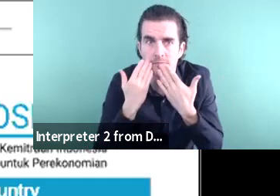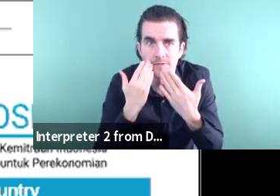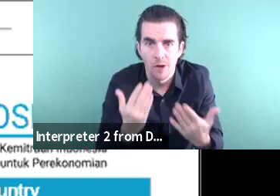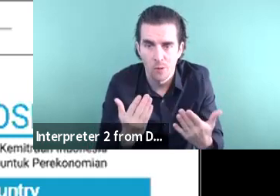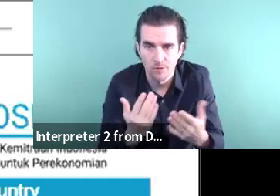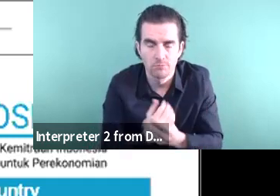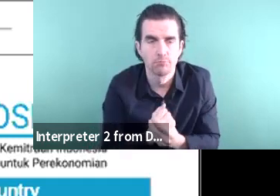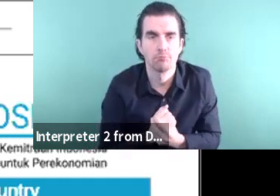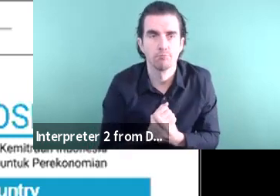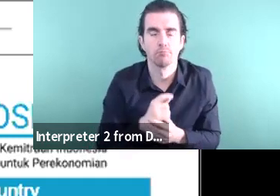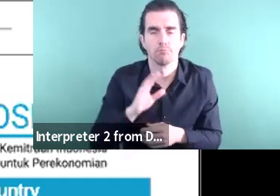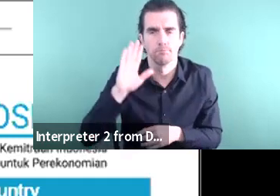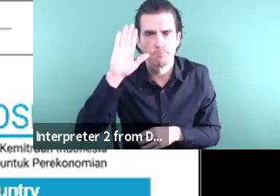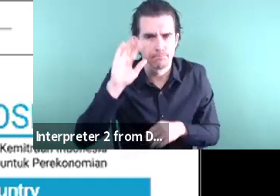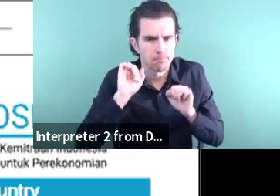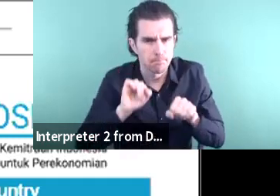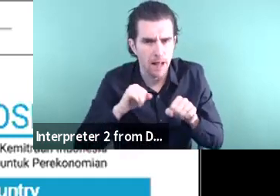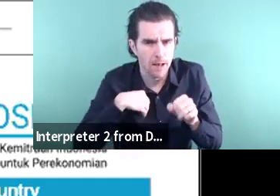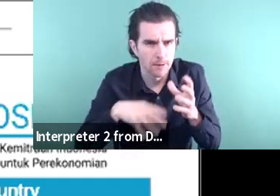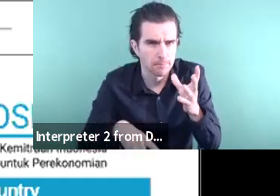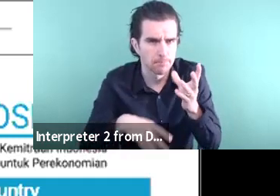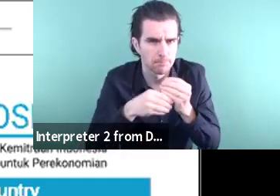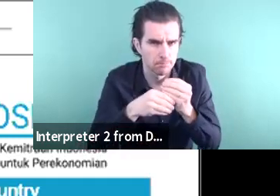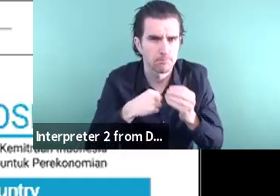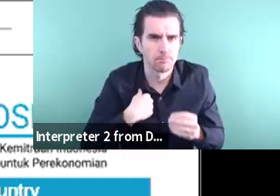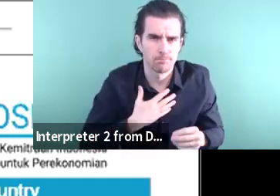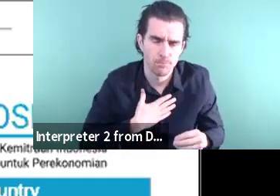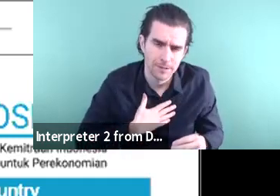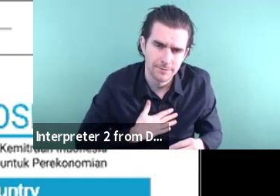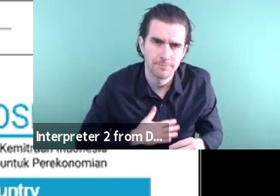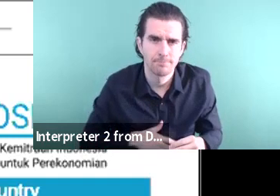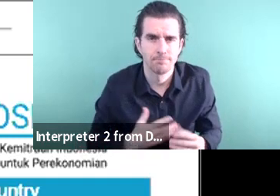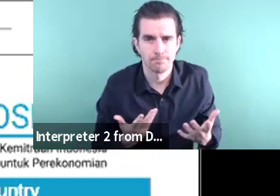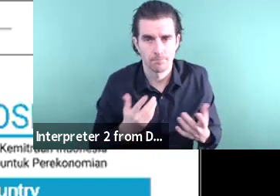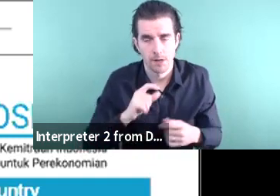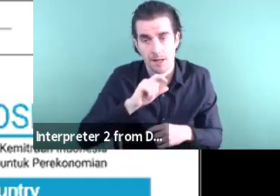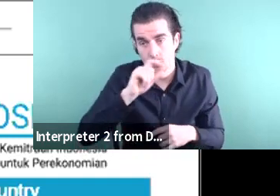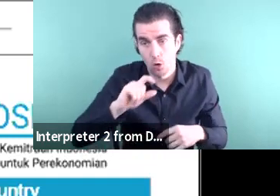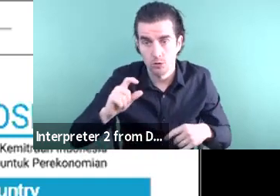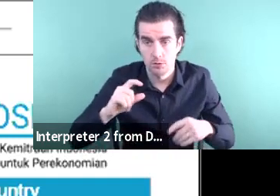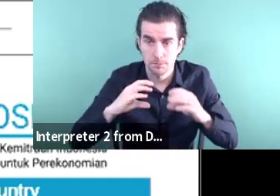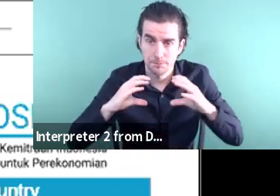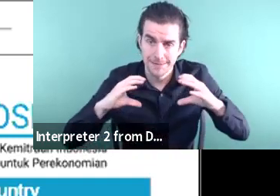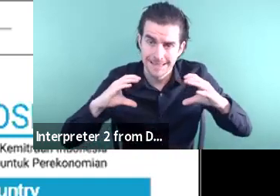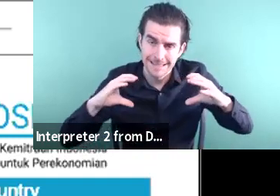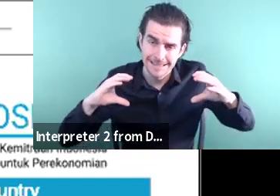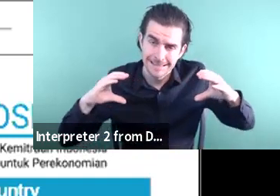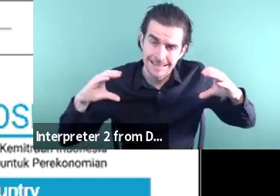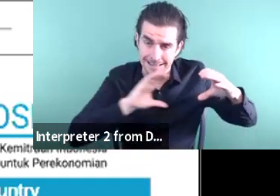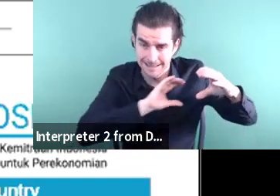the basic services budget, the provision even comes to the sub-national government.